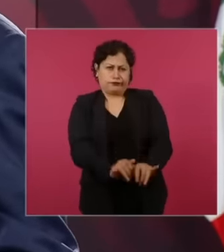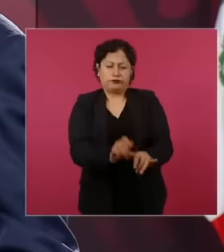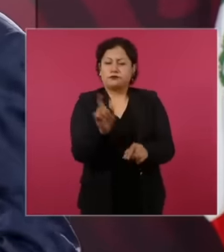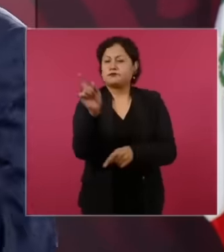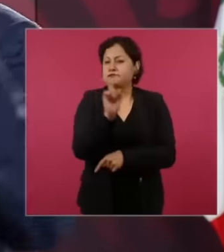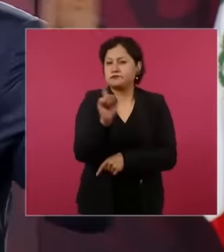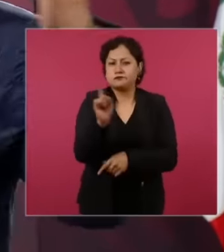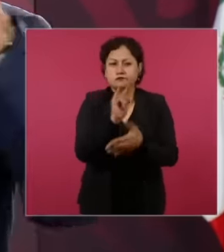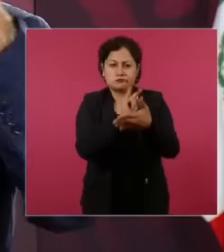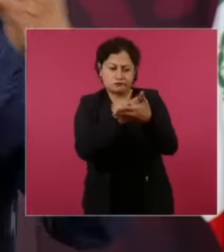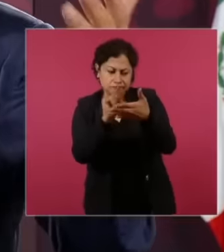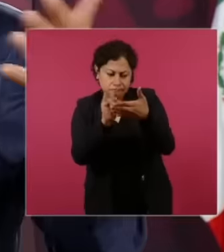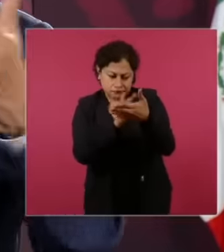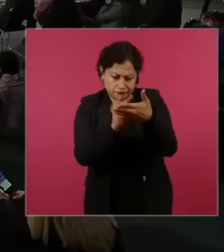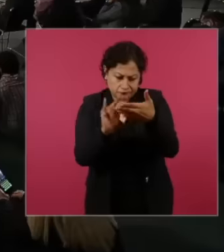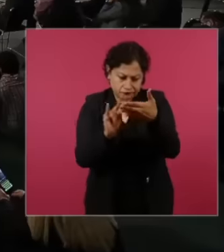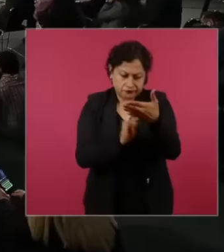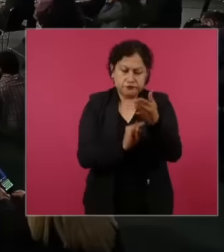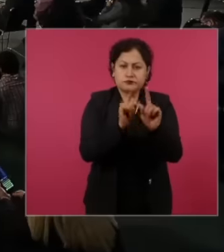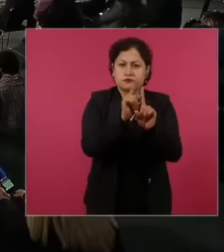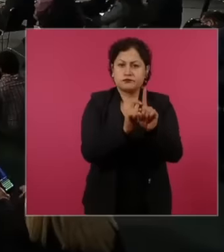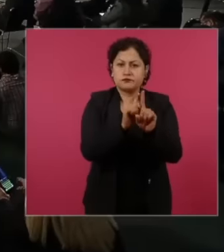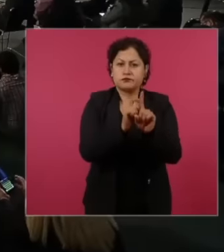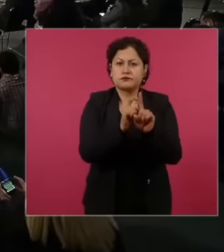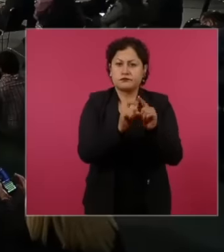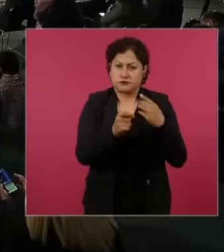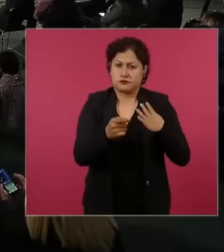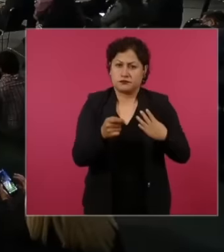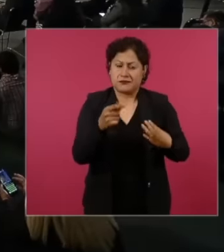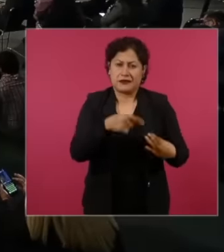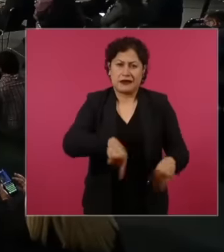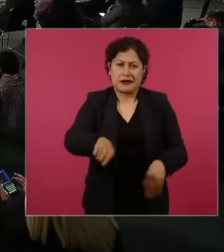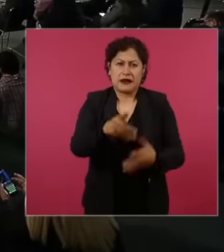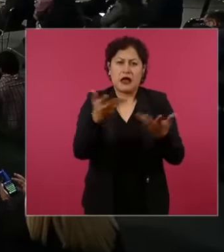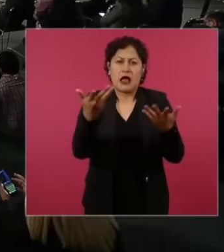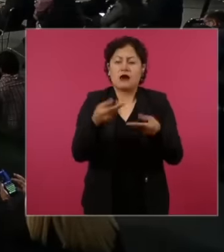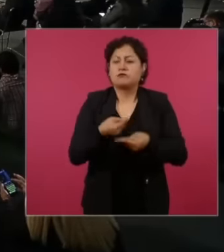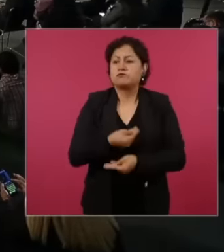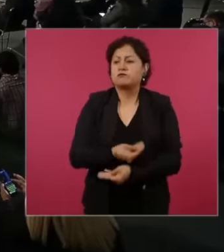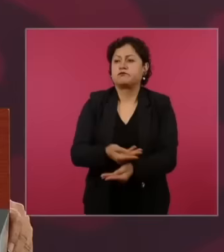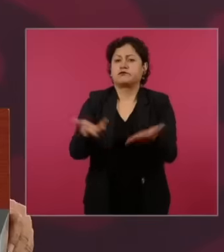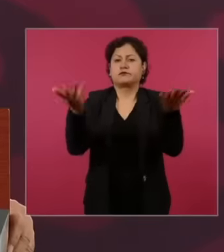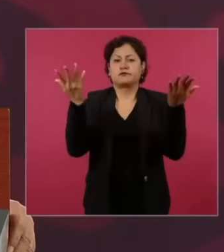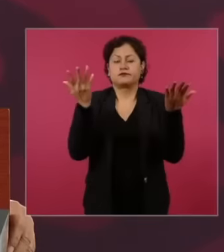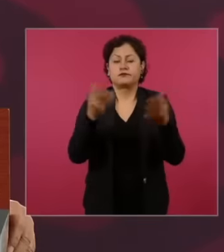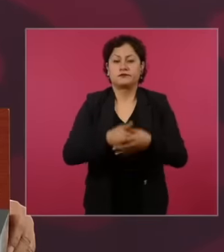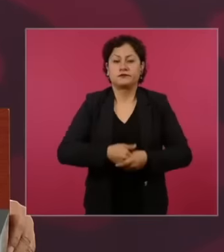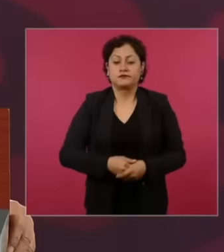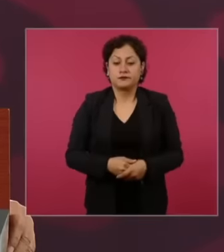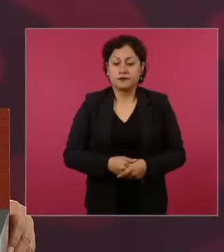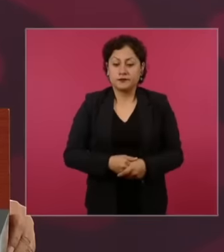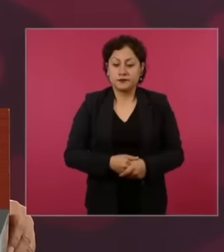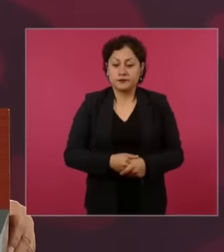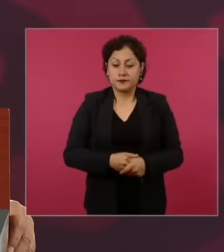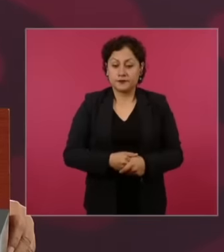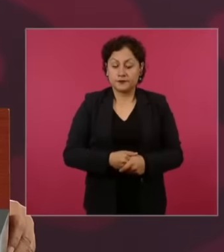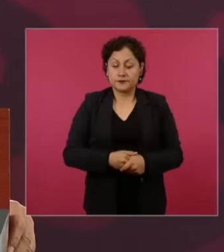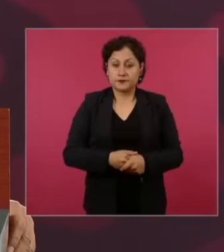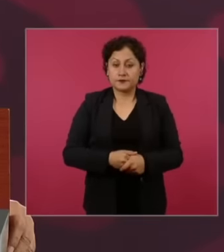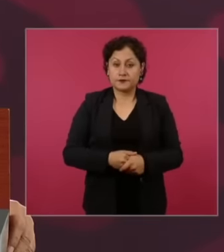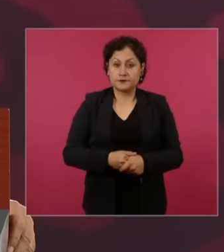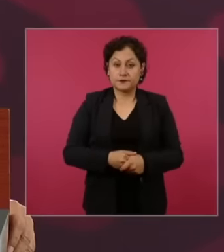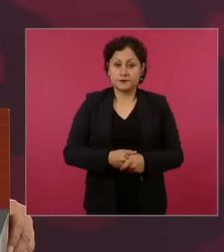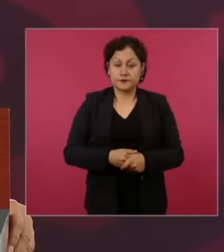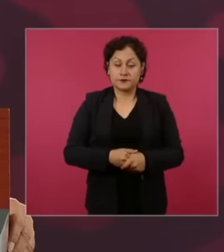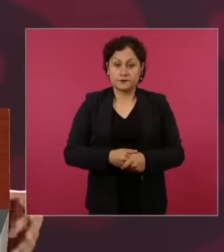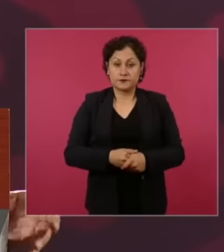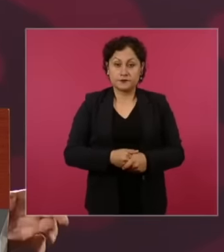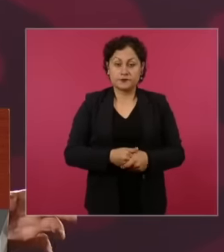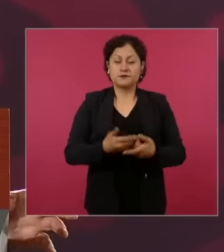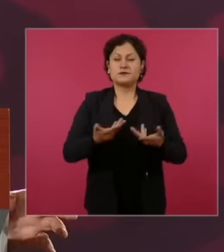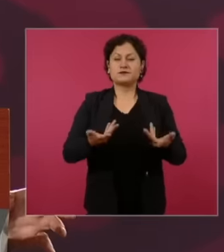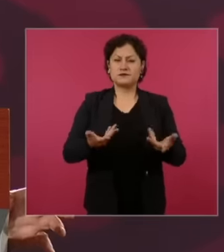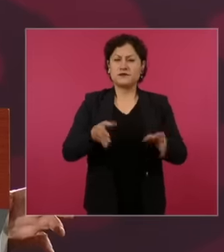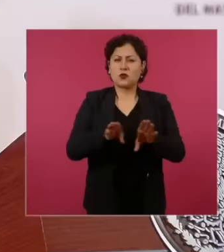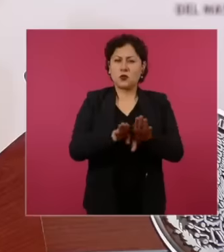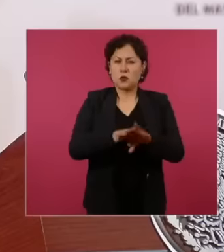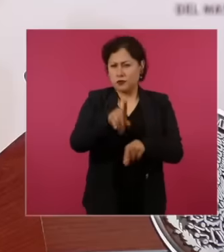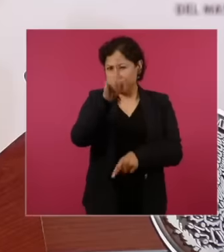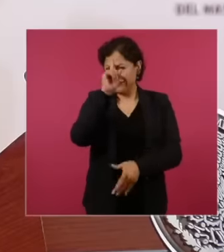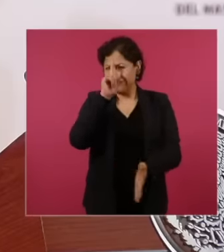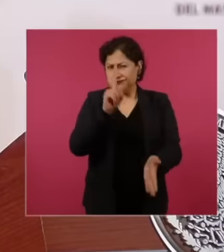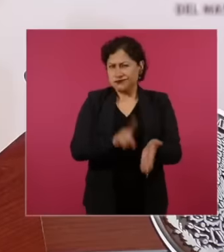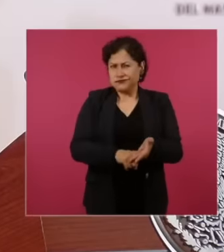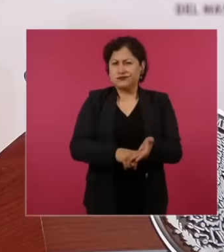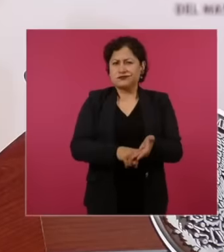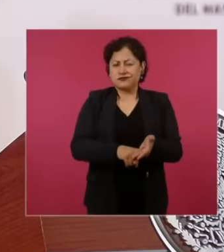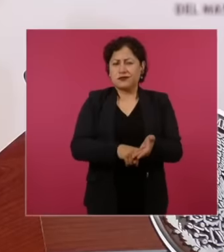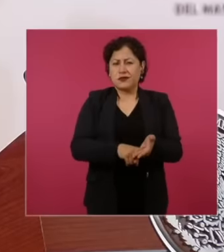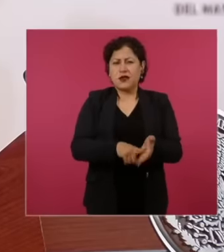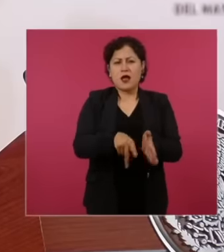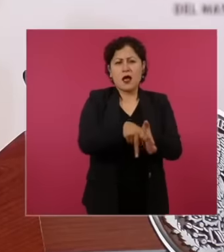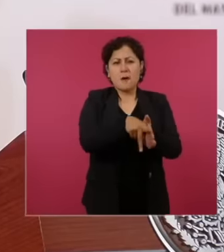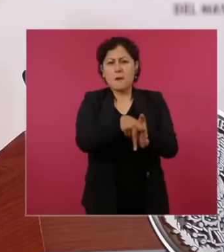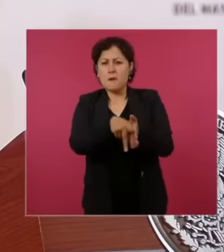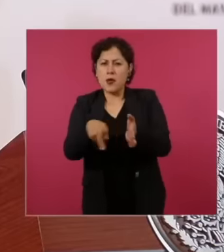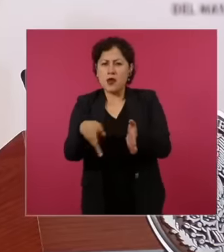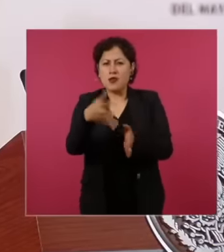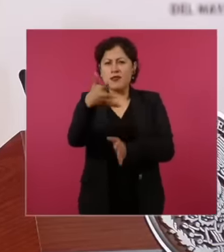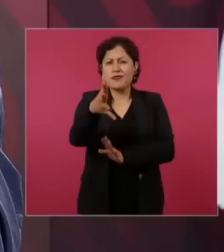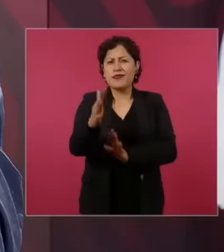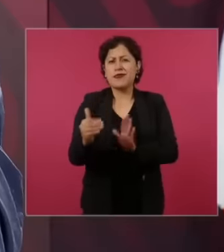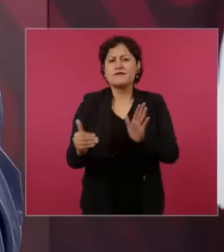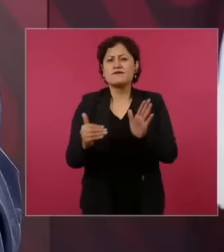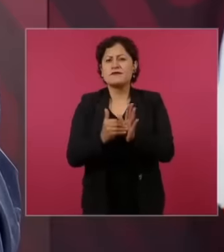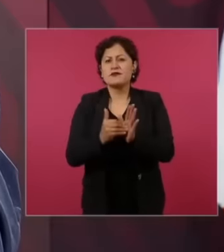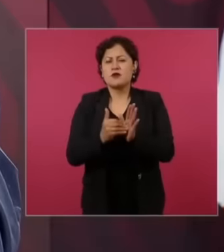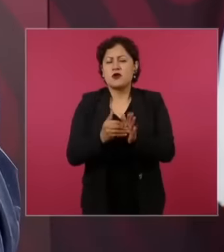comics so eh How do we distribute 10 million regeneration of peri regeneration house